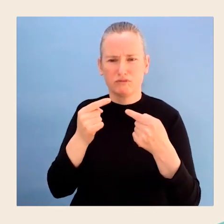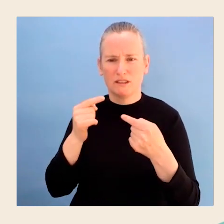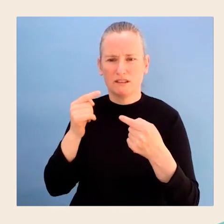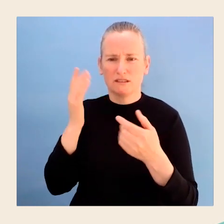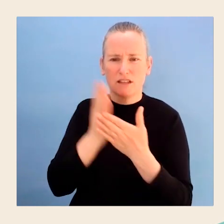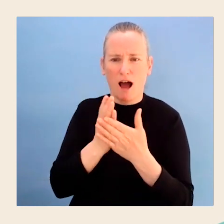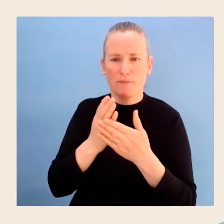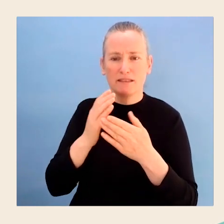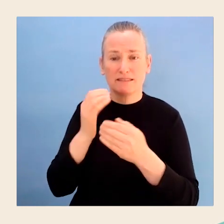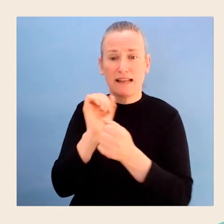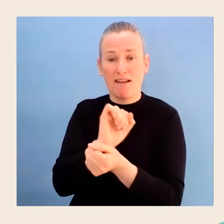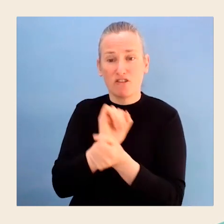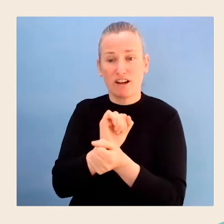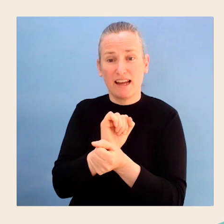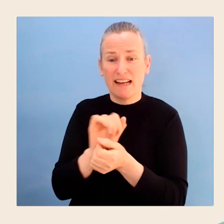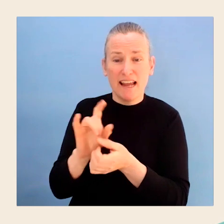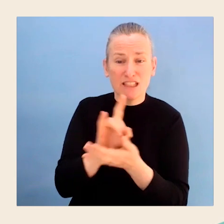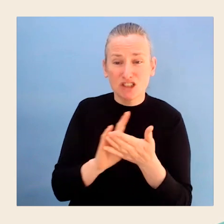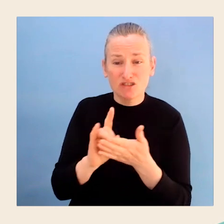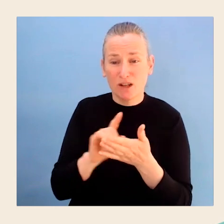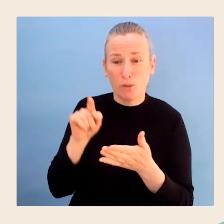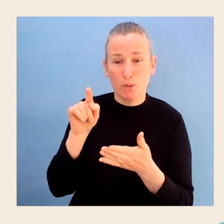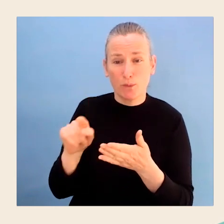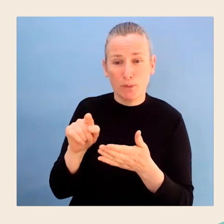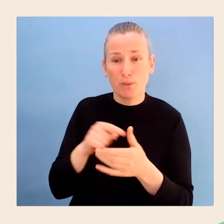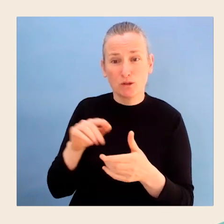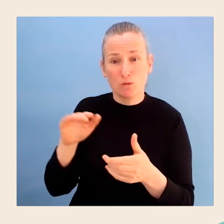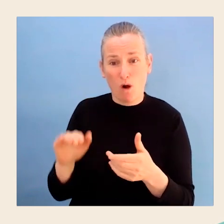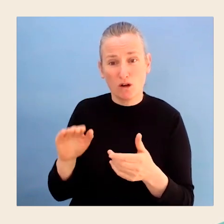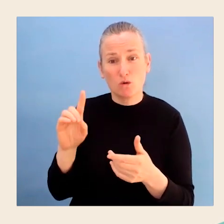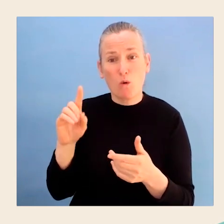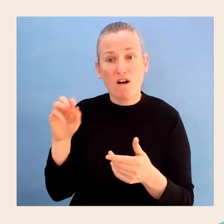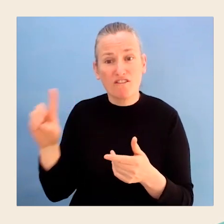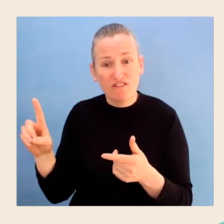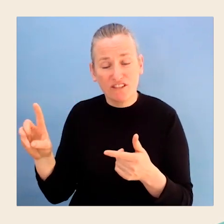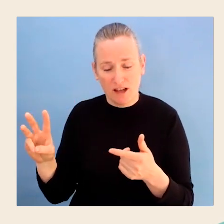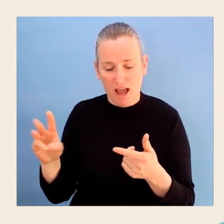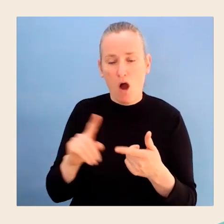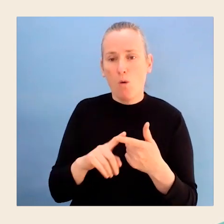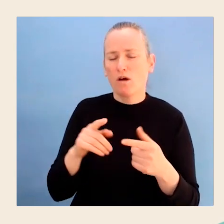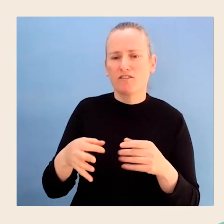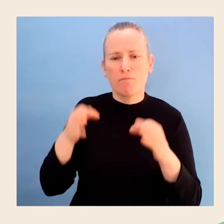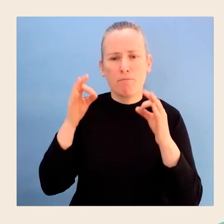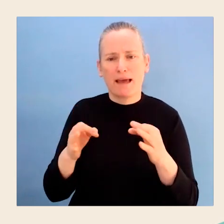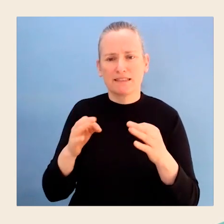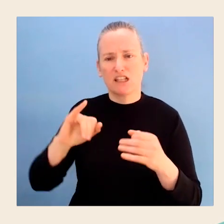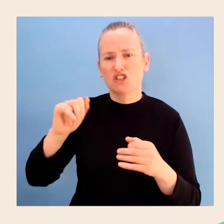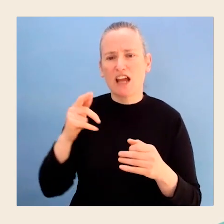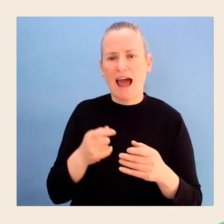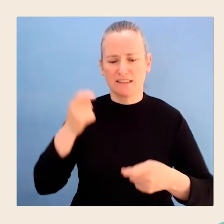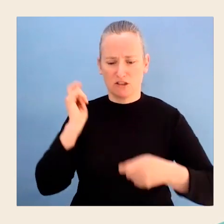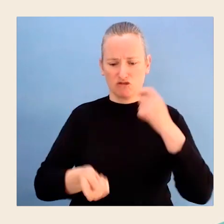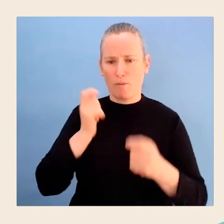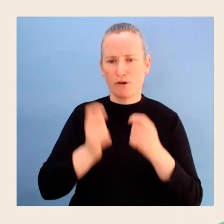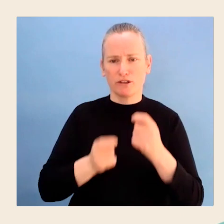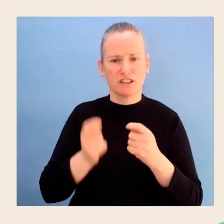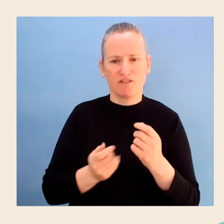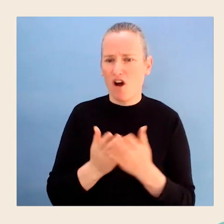had dwarfism. One of the greatest jazz drummers of all time had dwarfism. It was only when I started looking into this